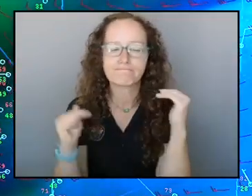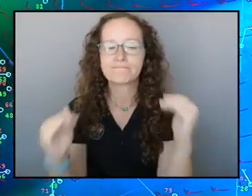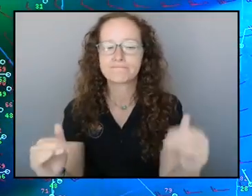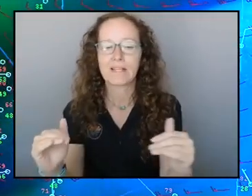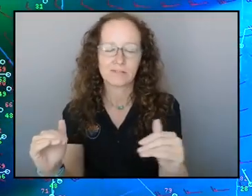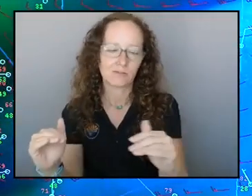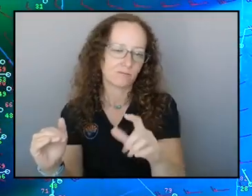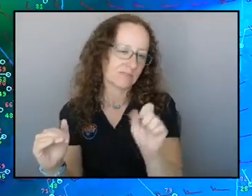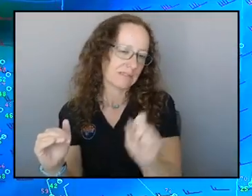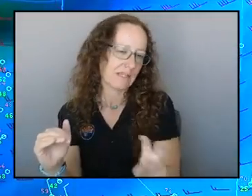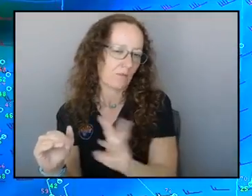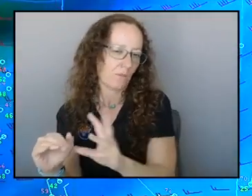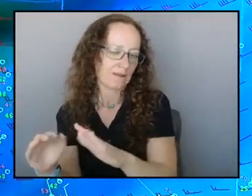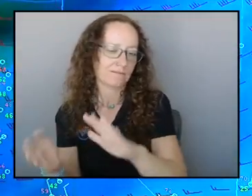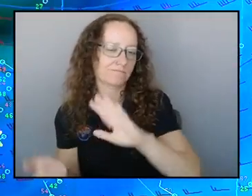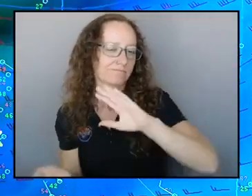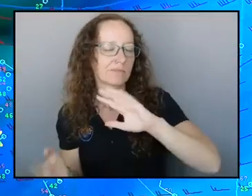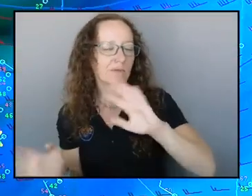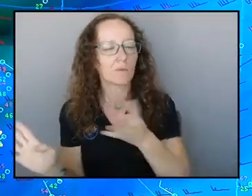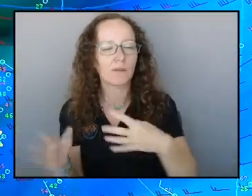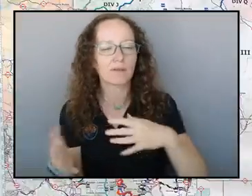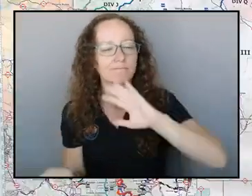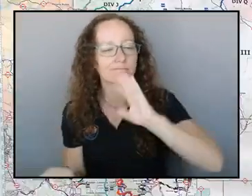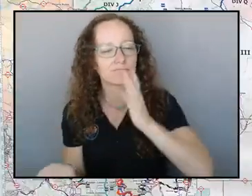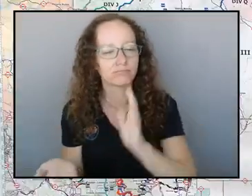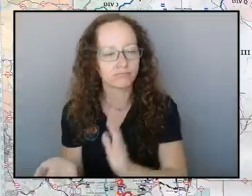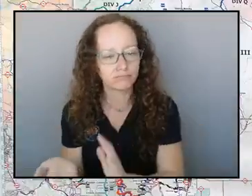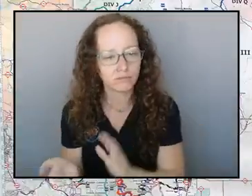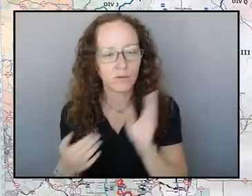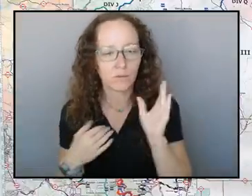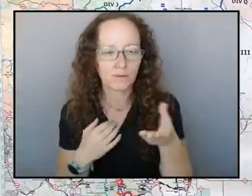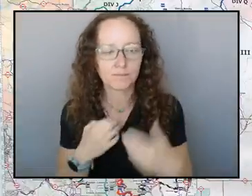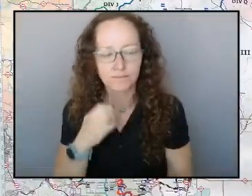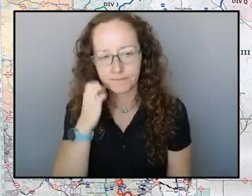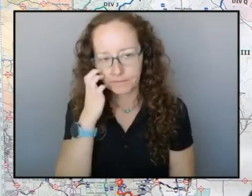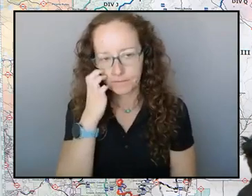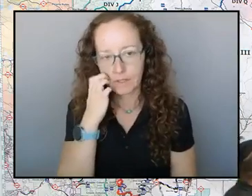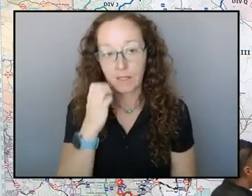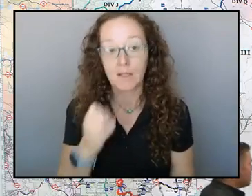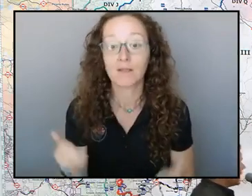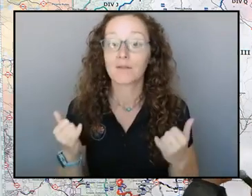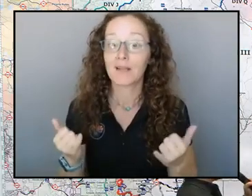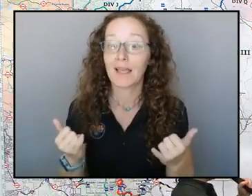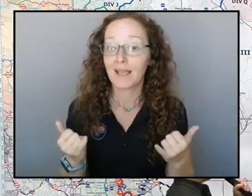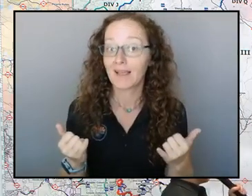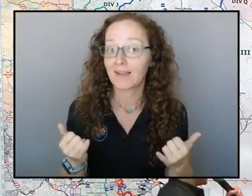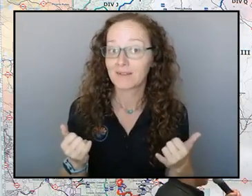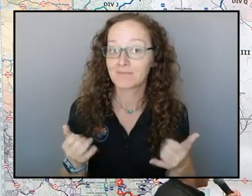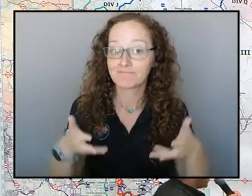here. Now, going into the remainder of the week we have a